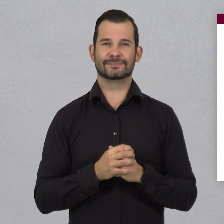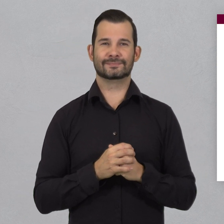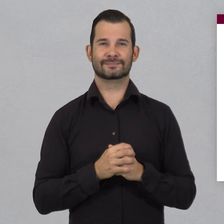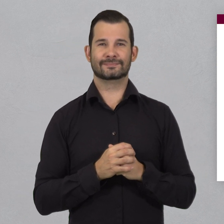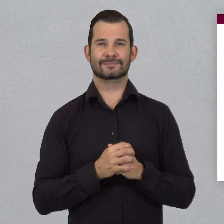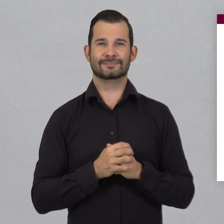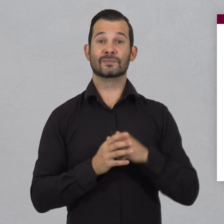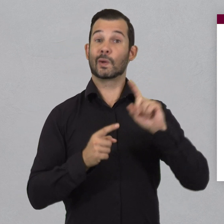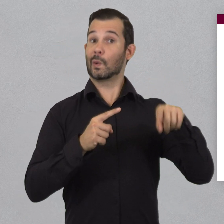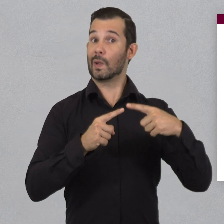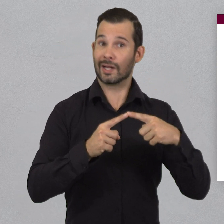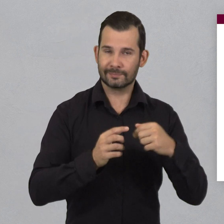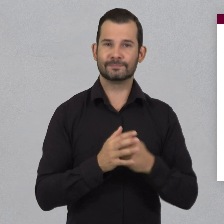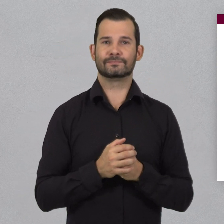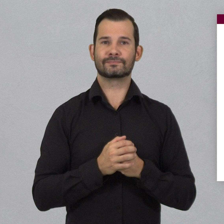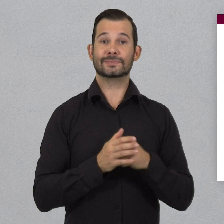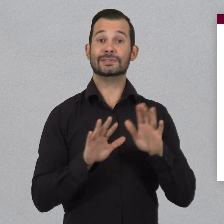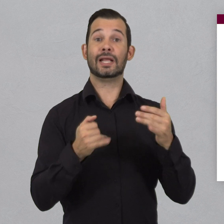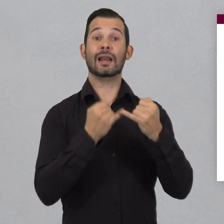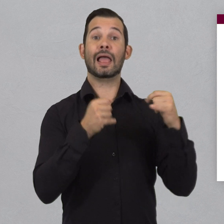When The deadline to apply to vote by